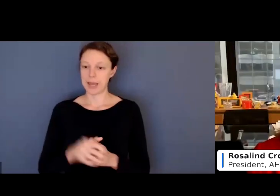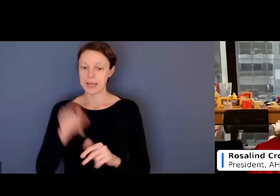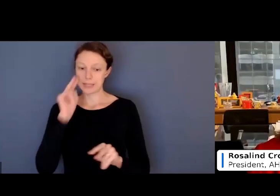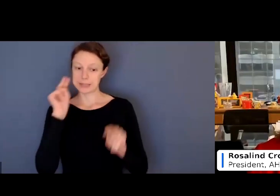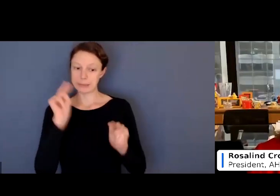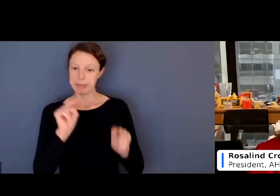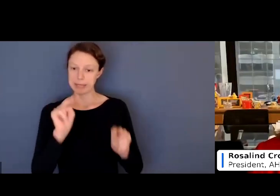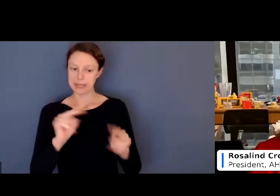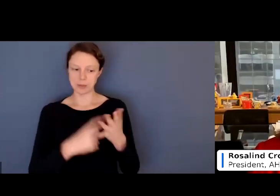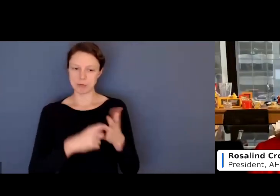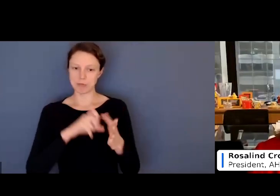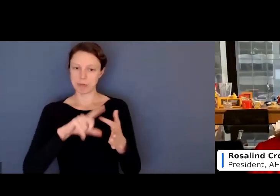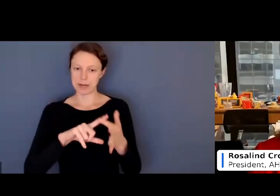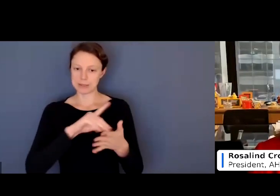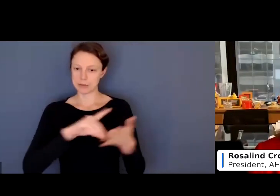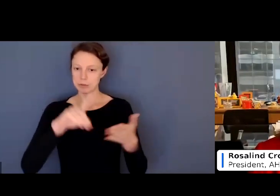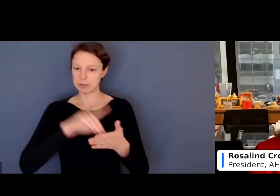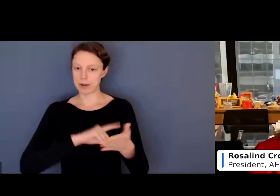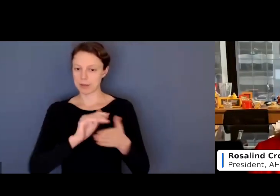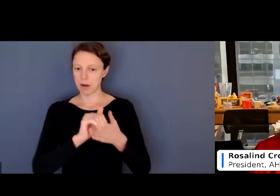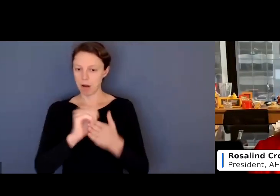reflects this.